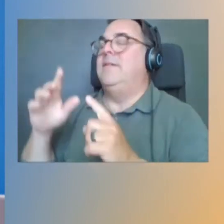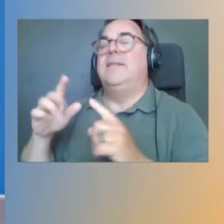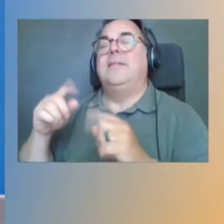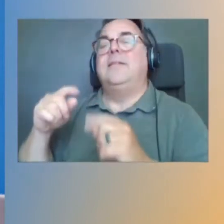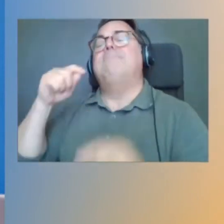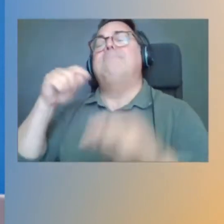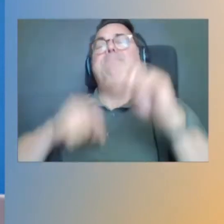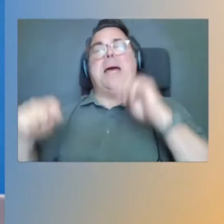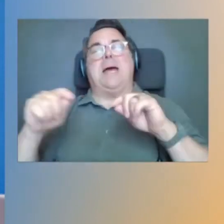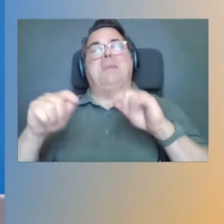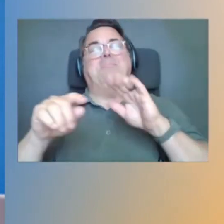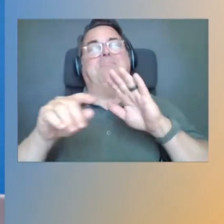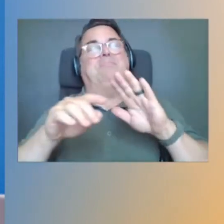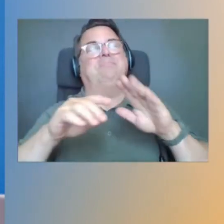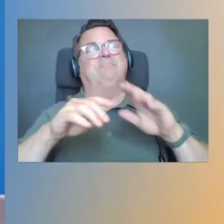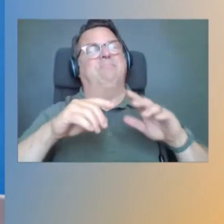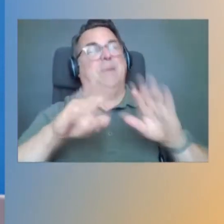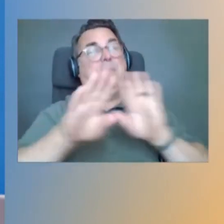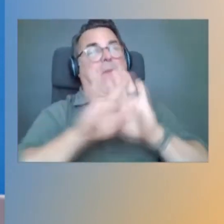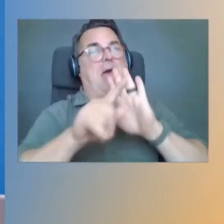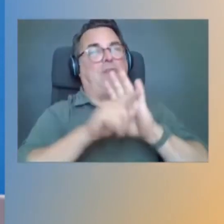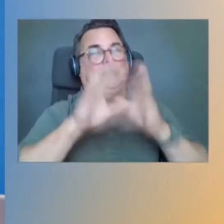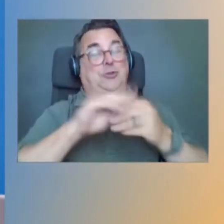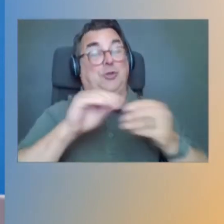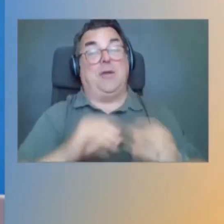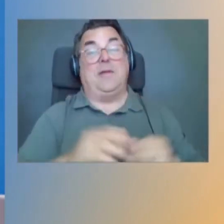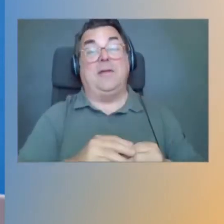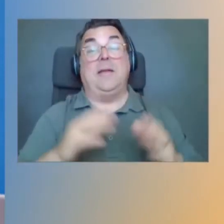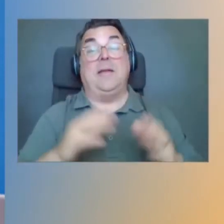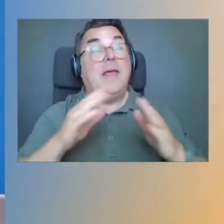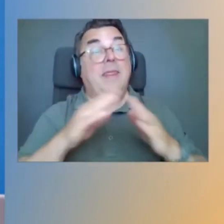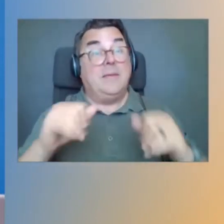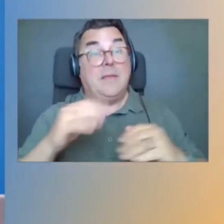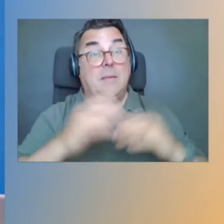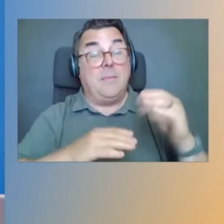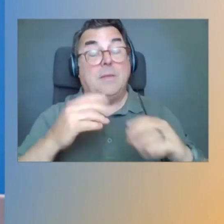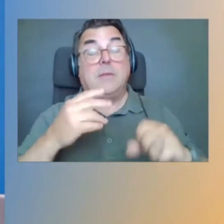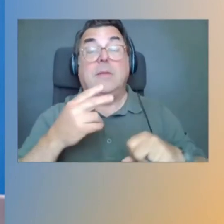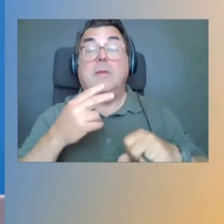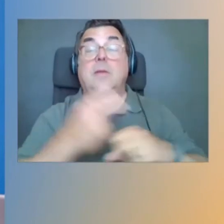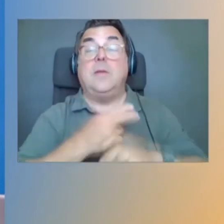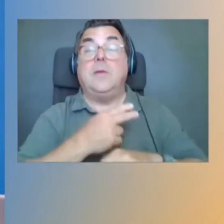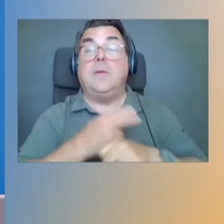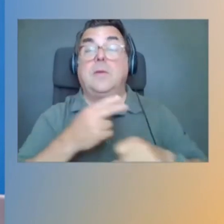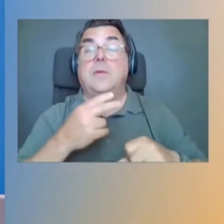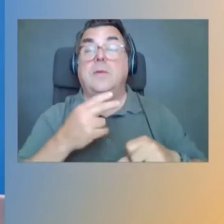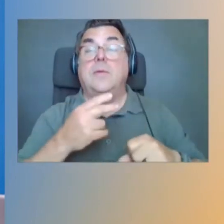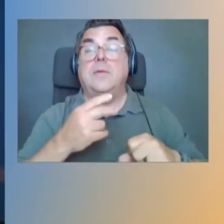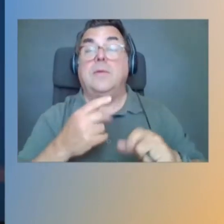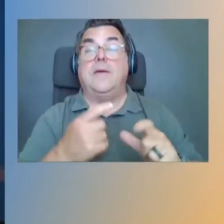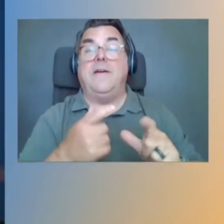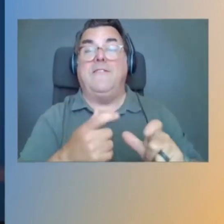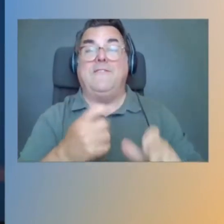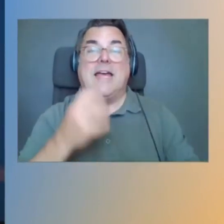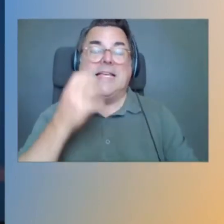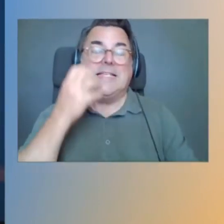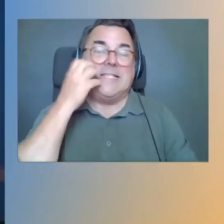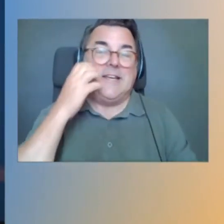So what SSDs are, they are built on using very fast dense flash devices and one of the characteristics